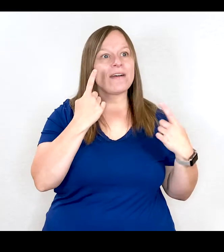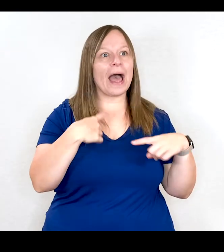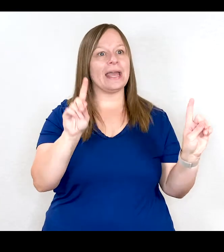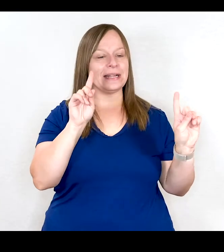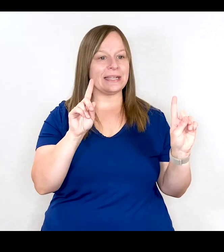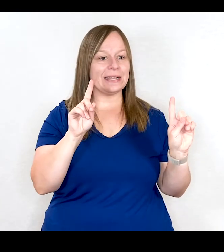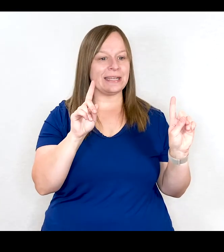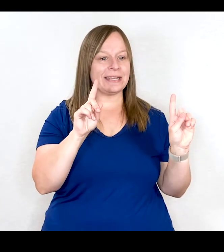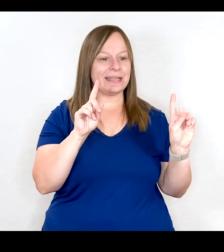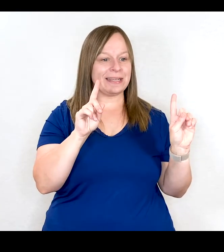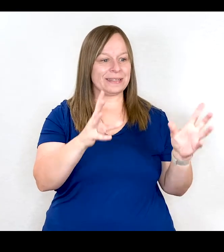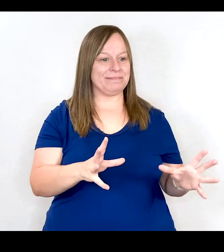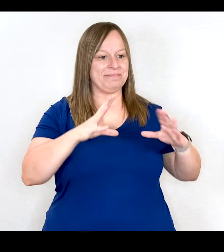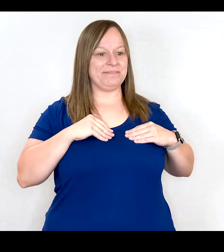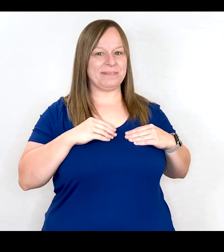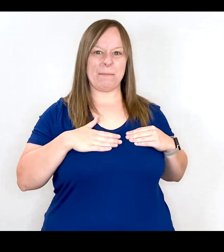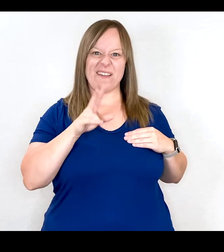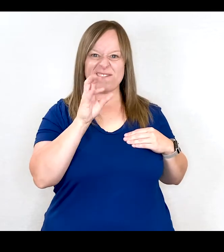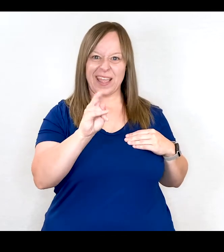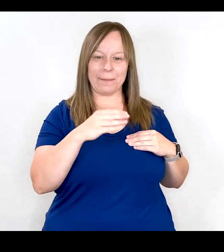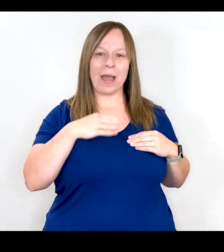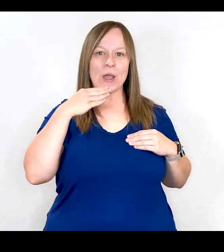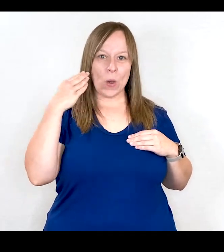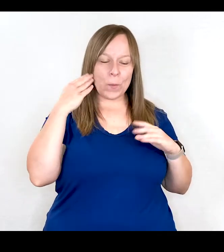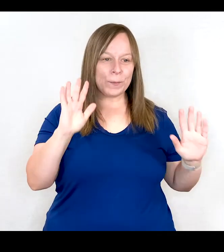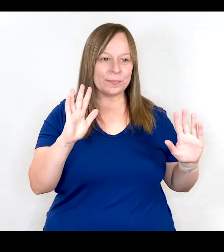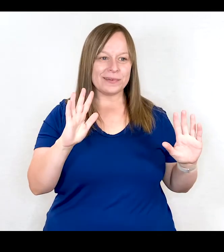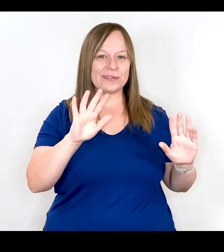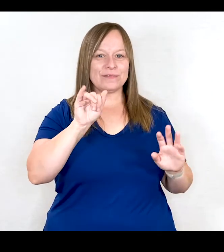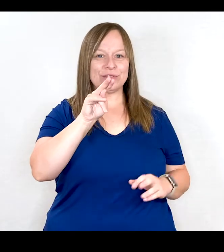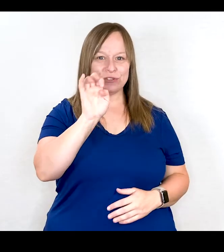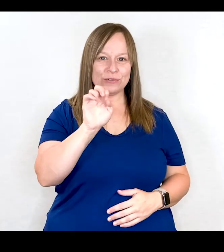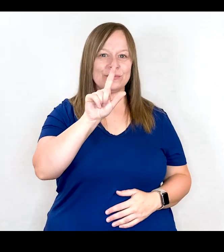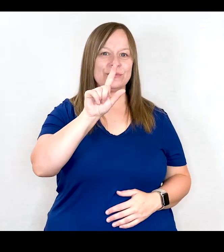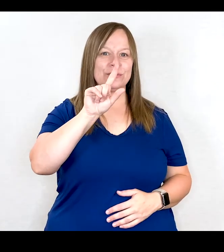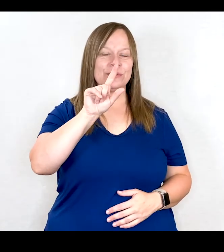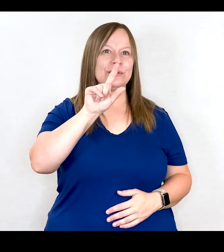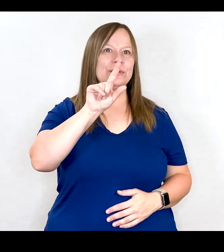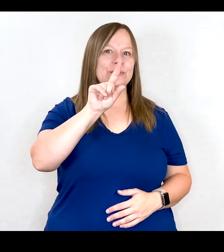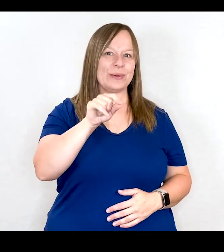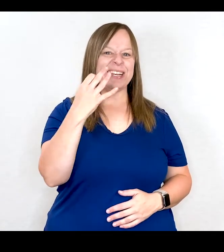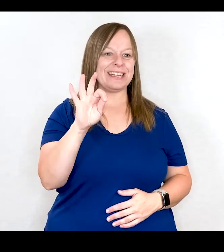I finally took delivery of the van in my home in June of 2019.